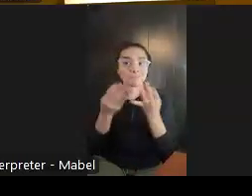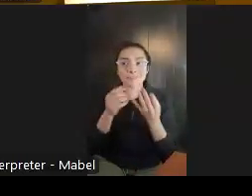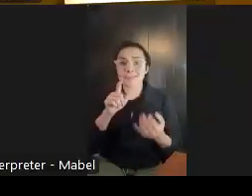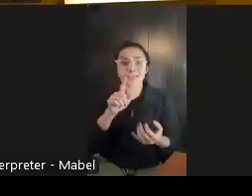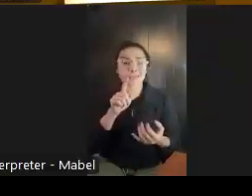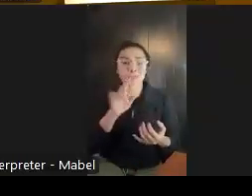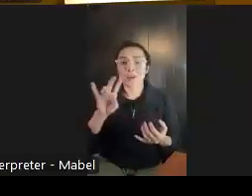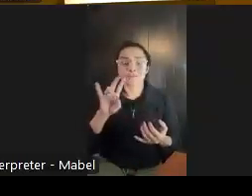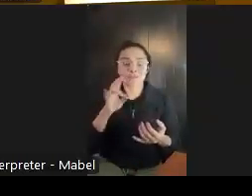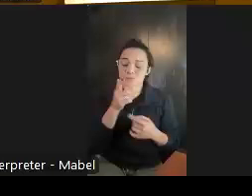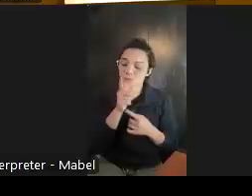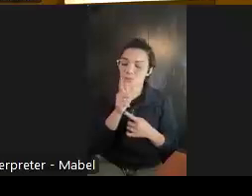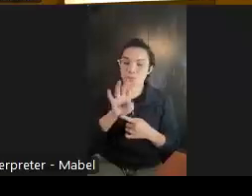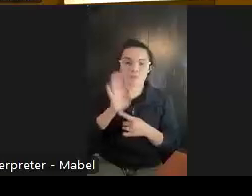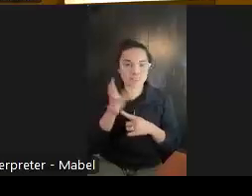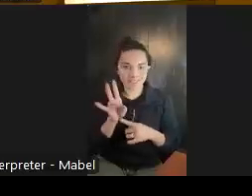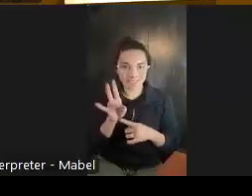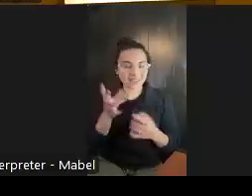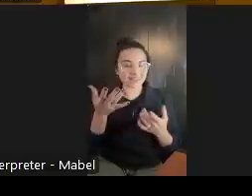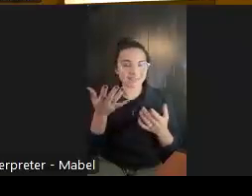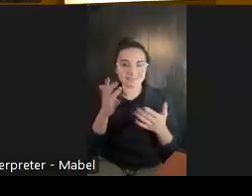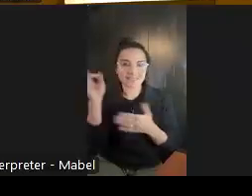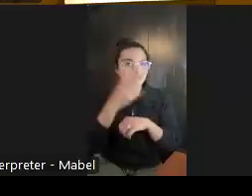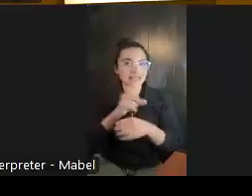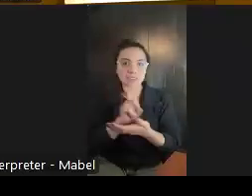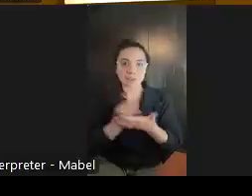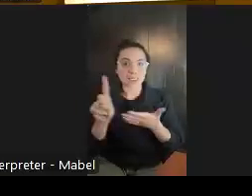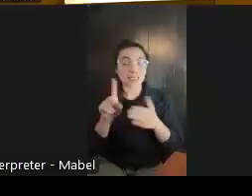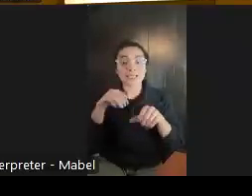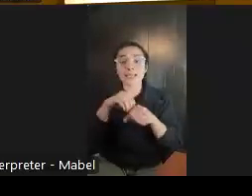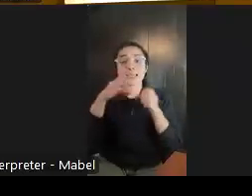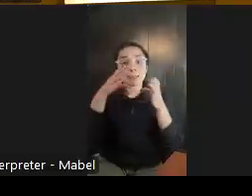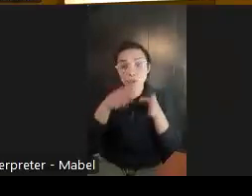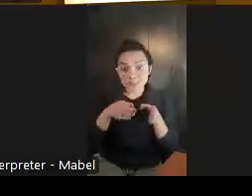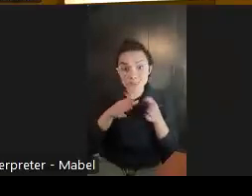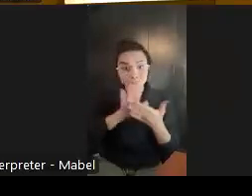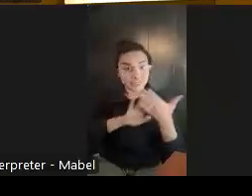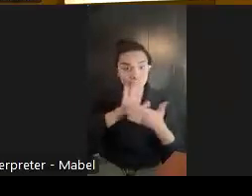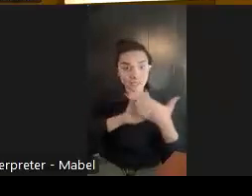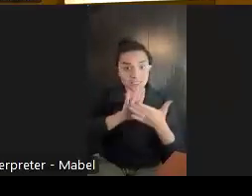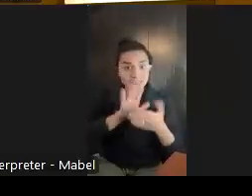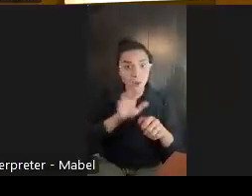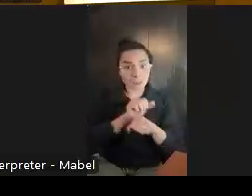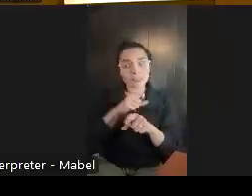both with in-person visits and we're expanding our on demand video visit um option through the urmc